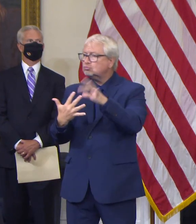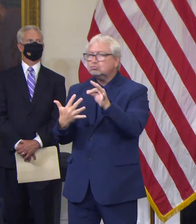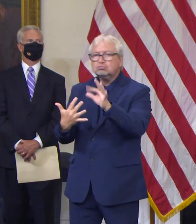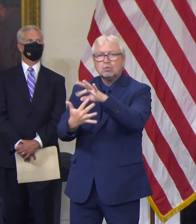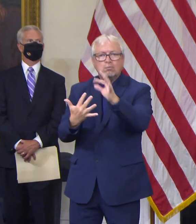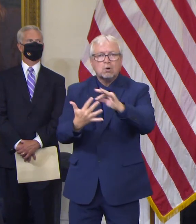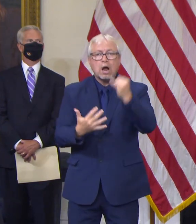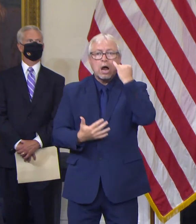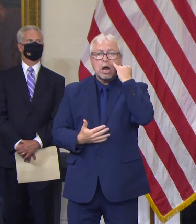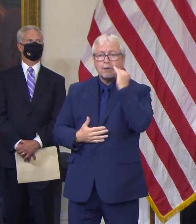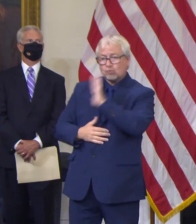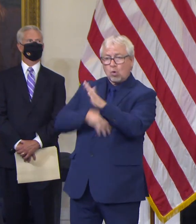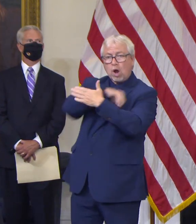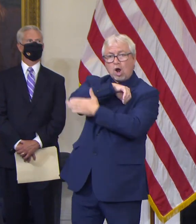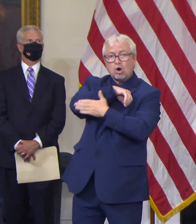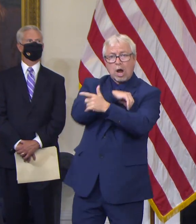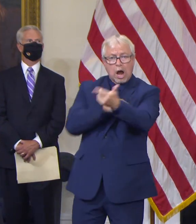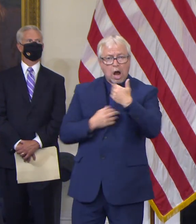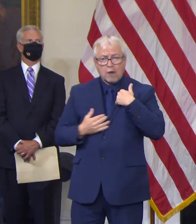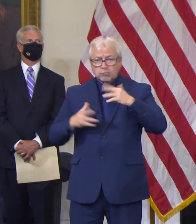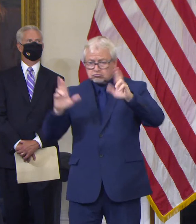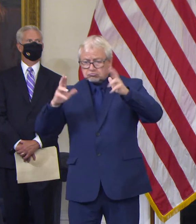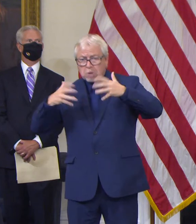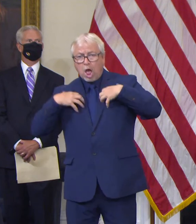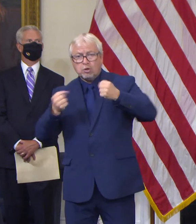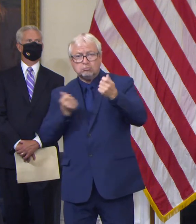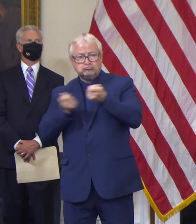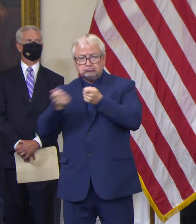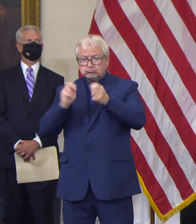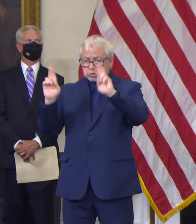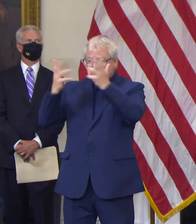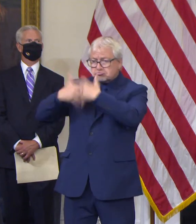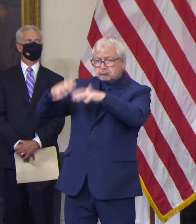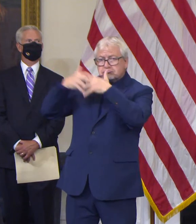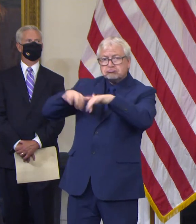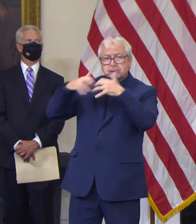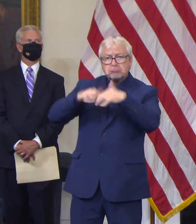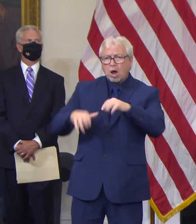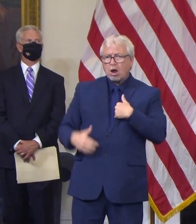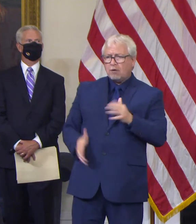to make sure they're doing robust testing. good